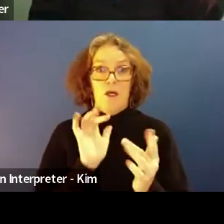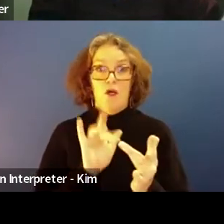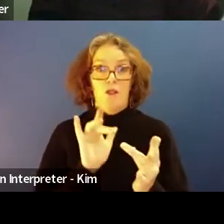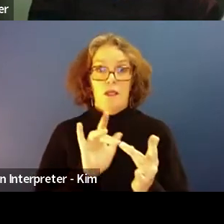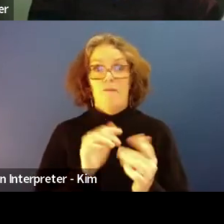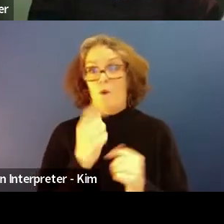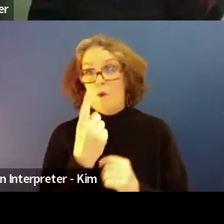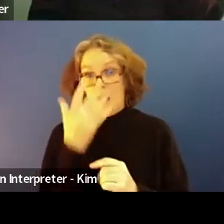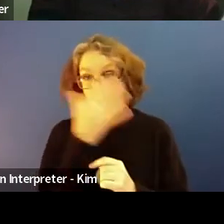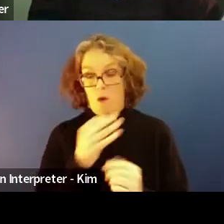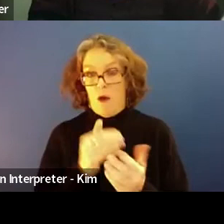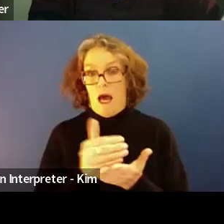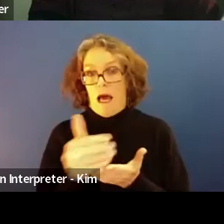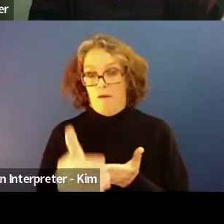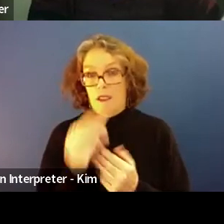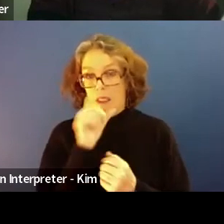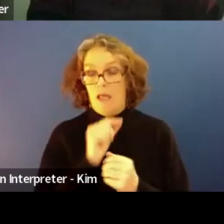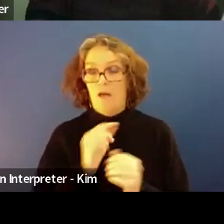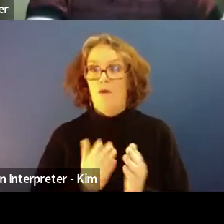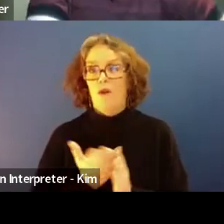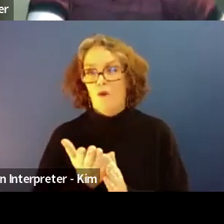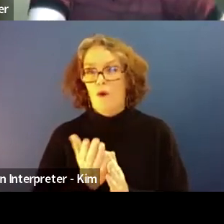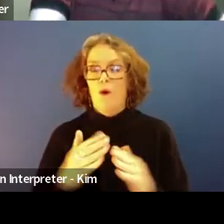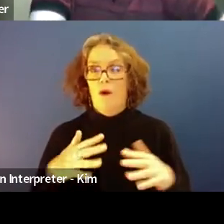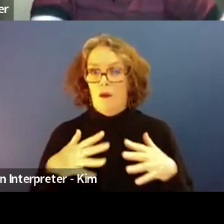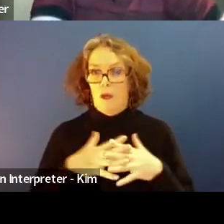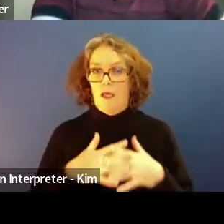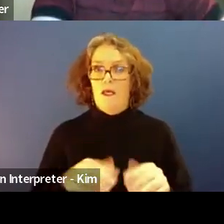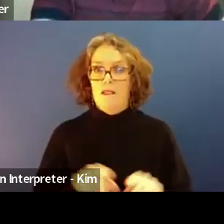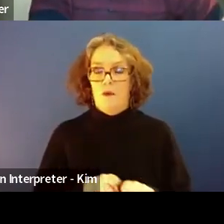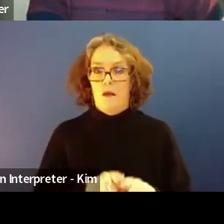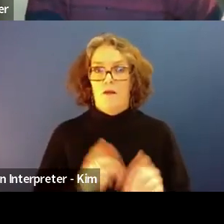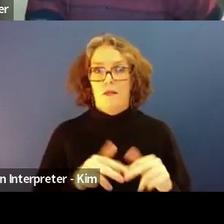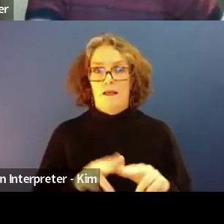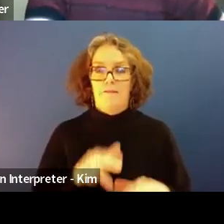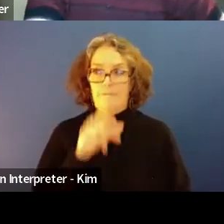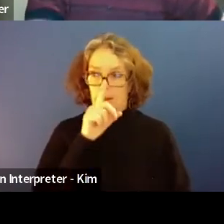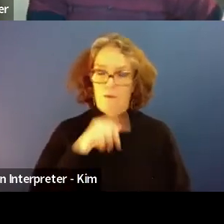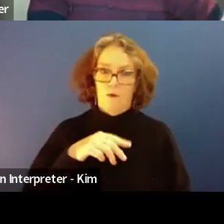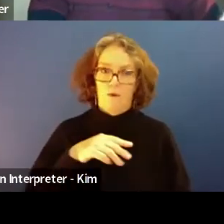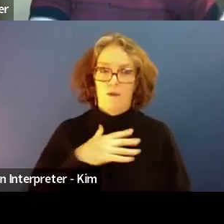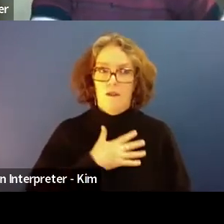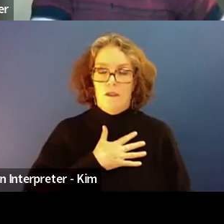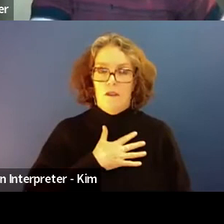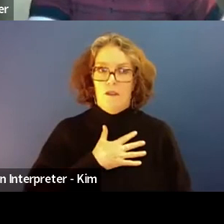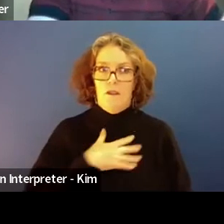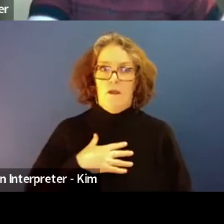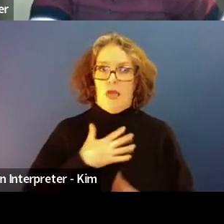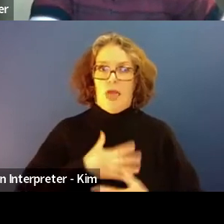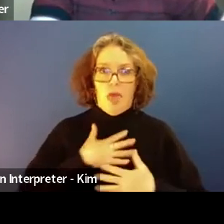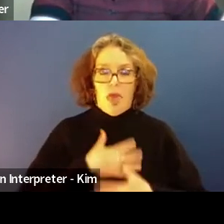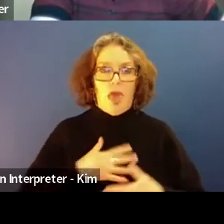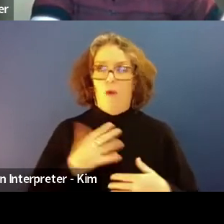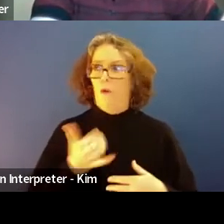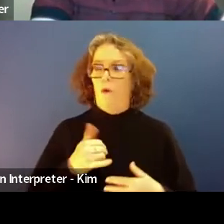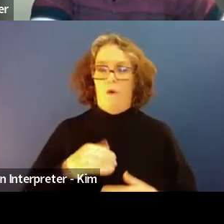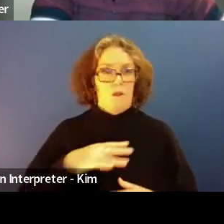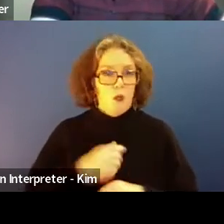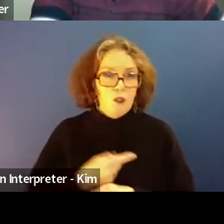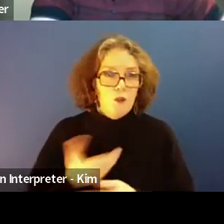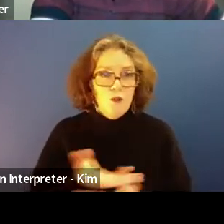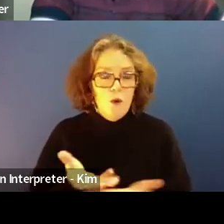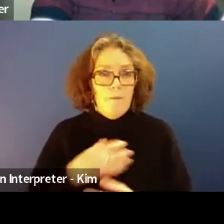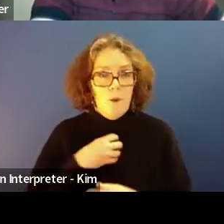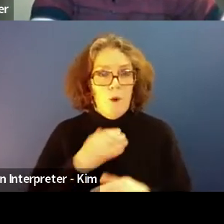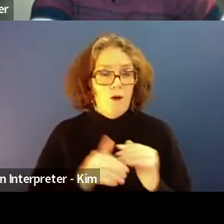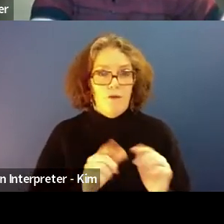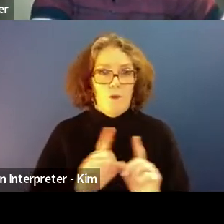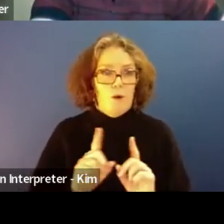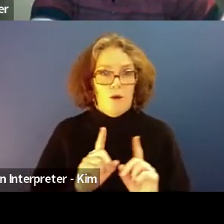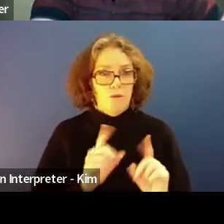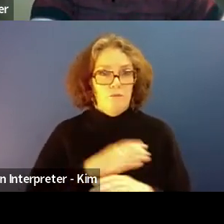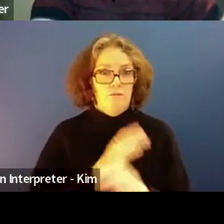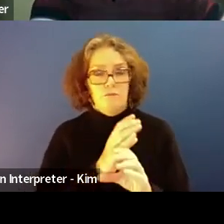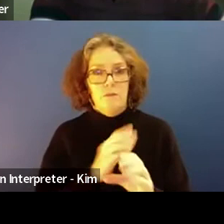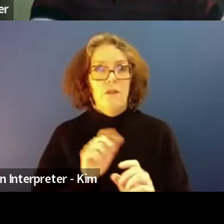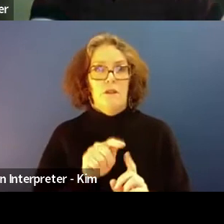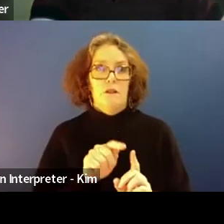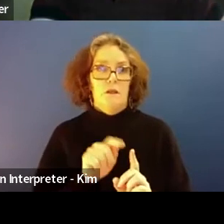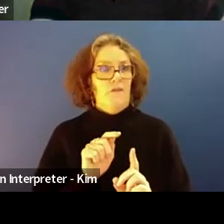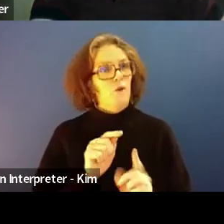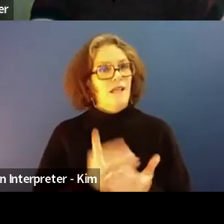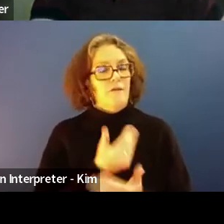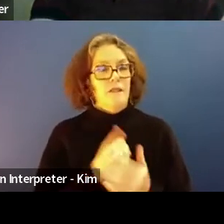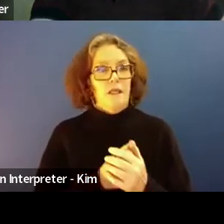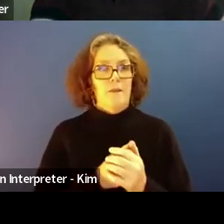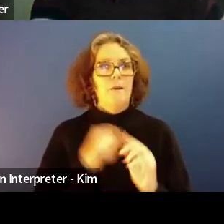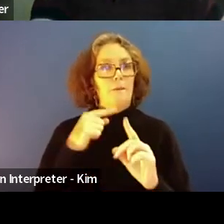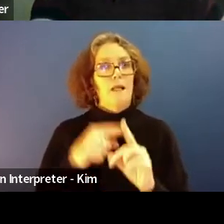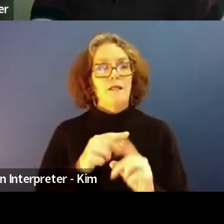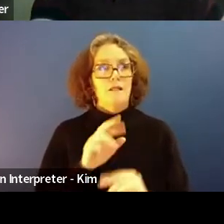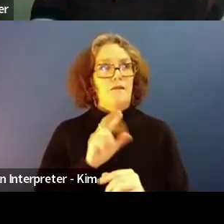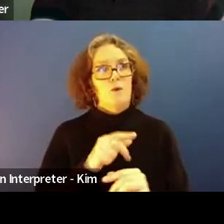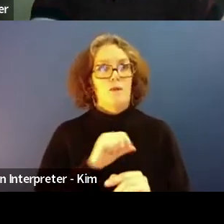Afterwards, in case anyone felt just like they want to talk through what they heard more because it lets you know any feelings of discomfort so it's there for your safety is also there for staff safety if we wanted to talk anything through if anything